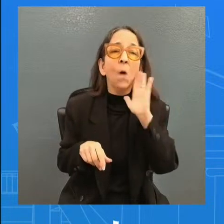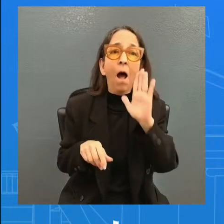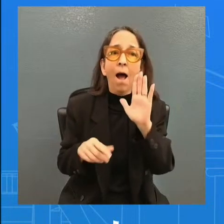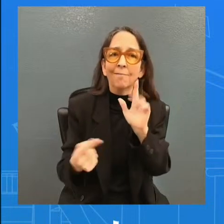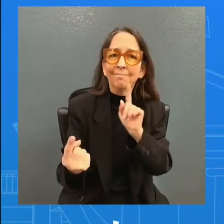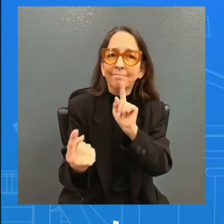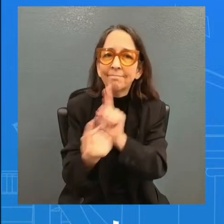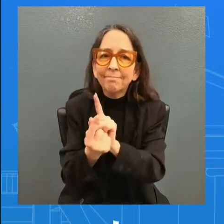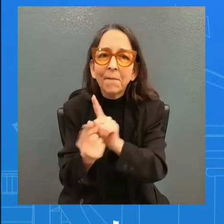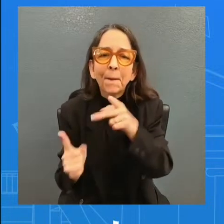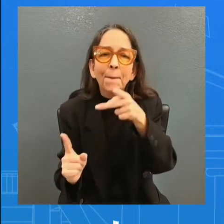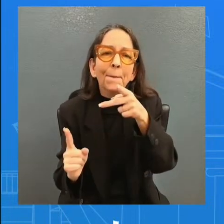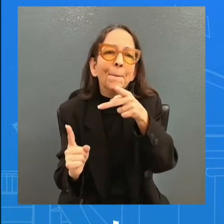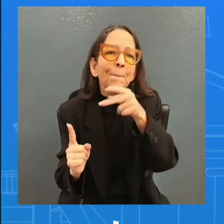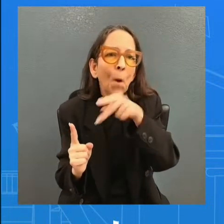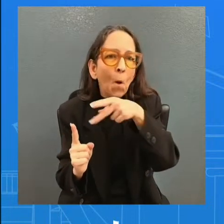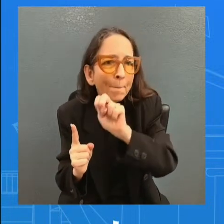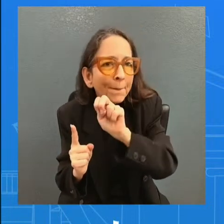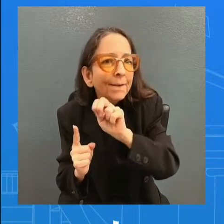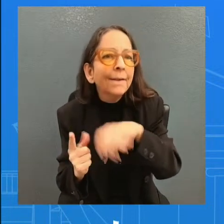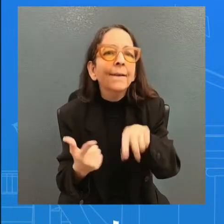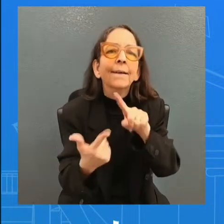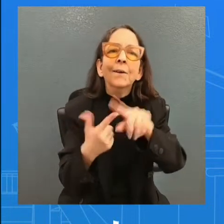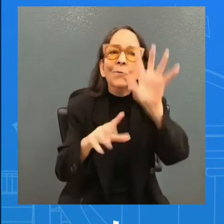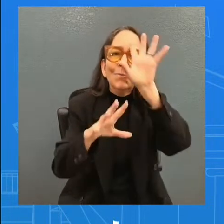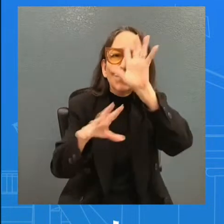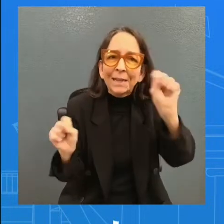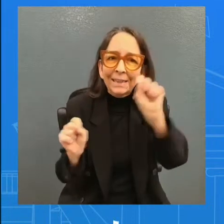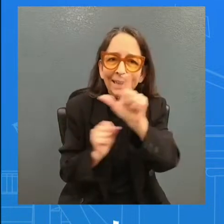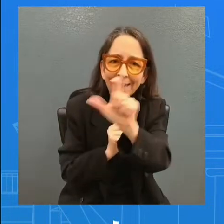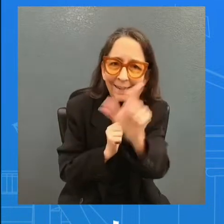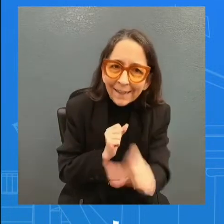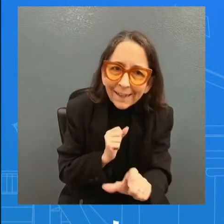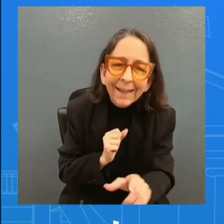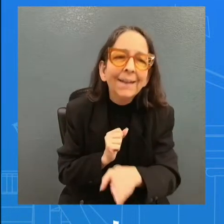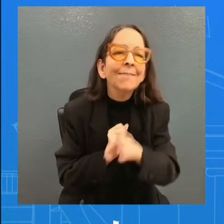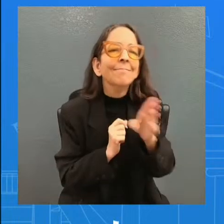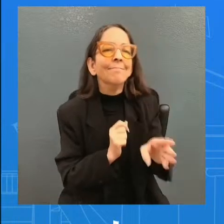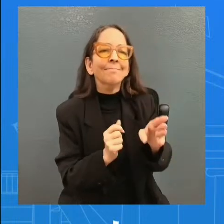and the prime minister of Italy as well. And as always, we’ll have more to share as we get closer